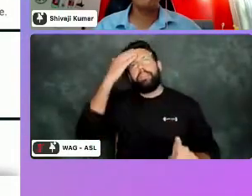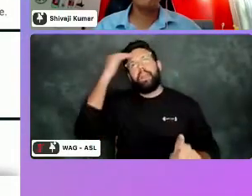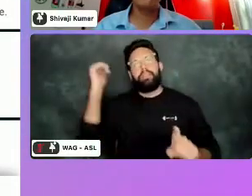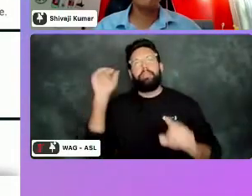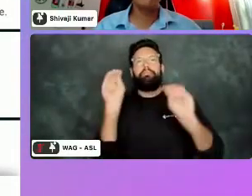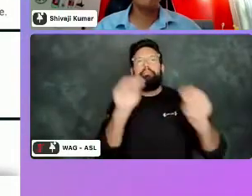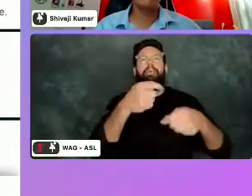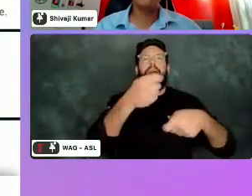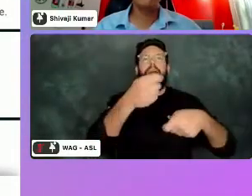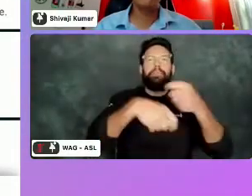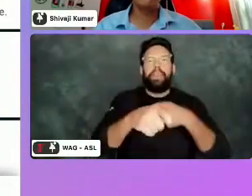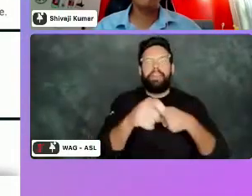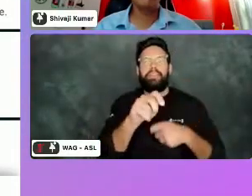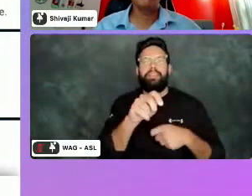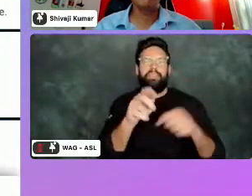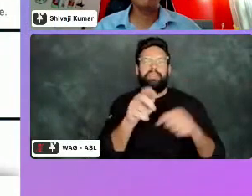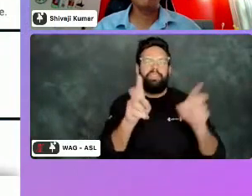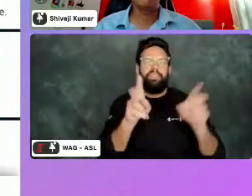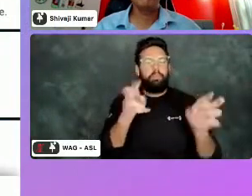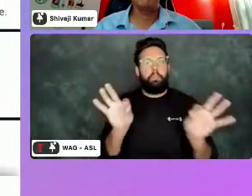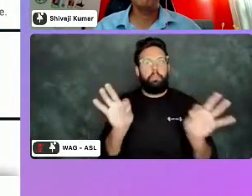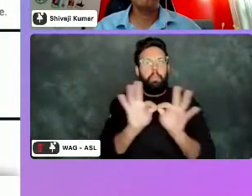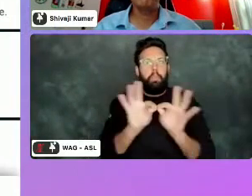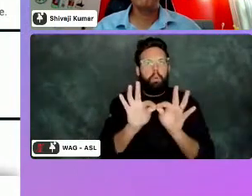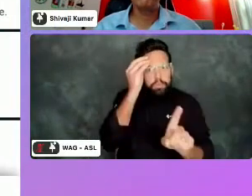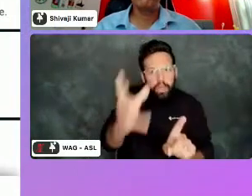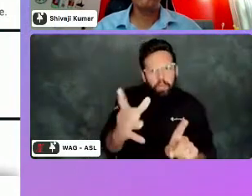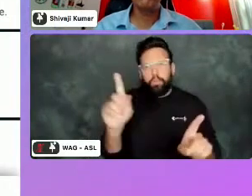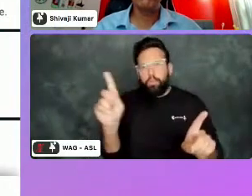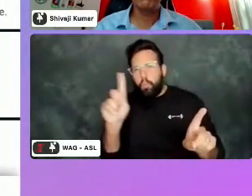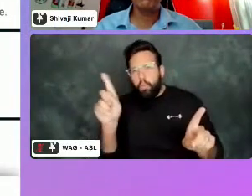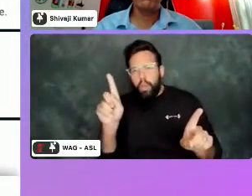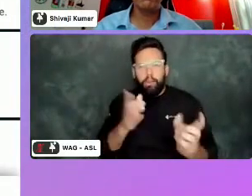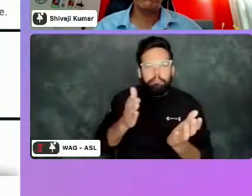where you're at in the app. So alternatively we actually preface this with dashboard or something, but I'll give us a pass here